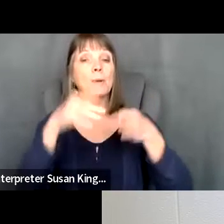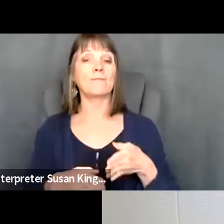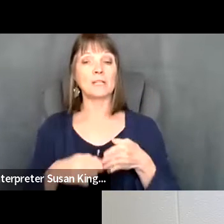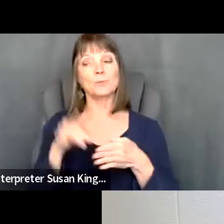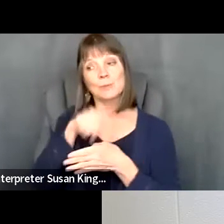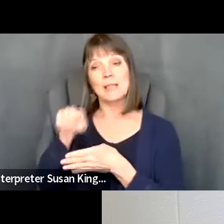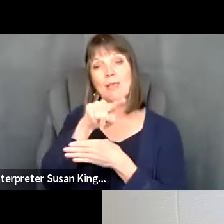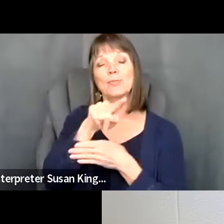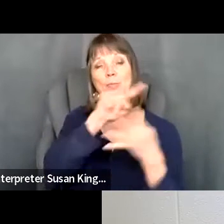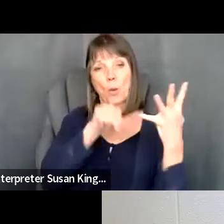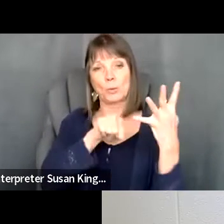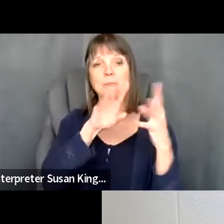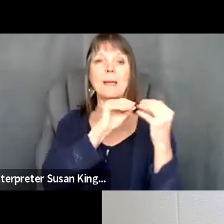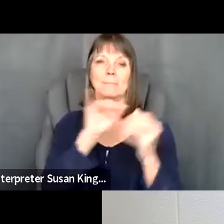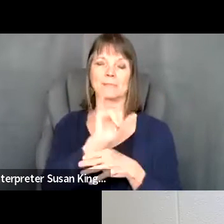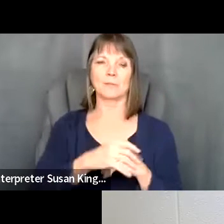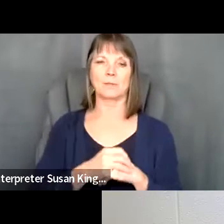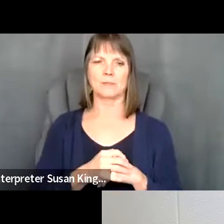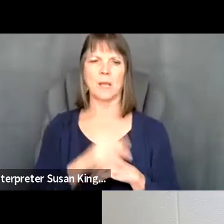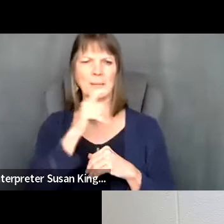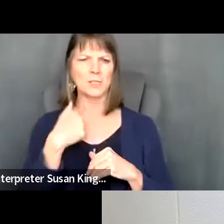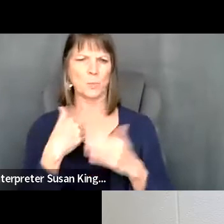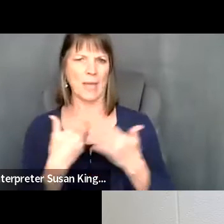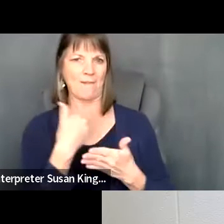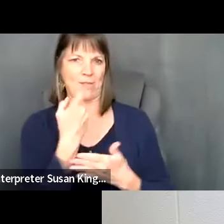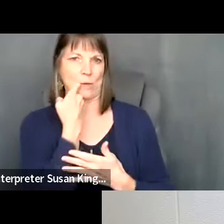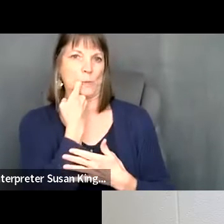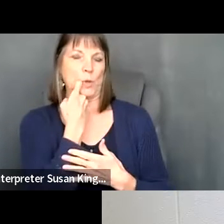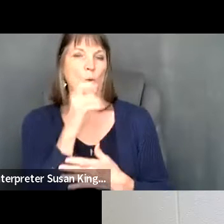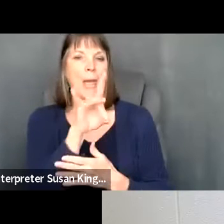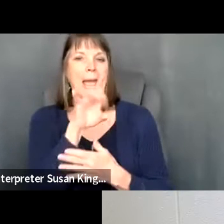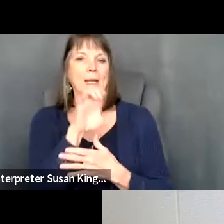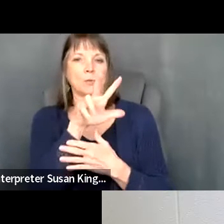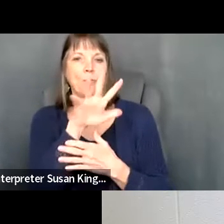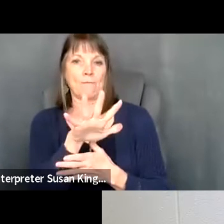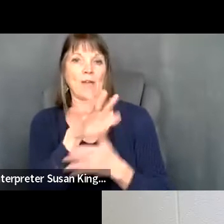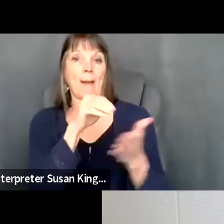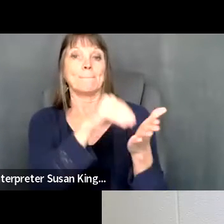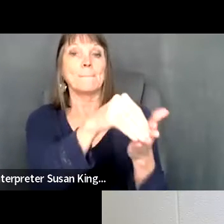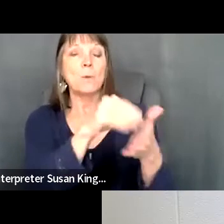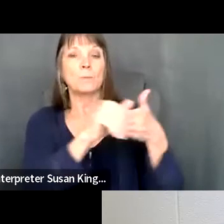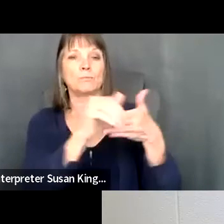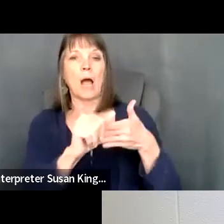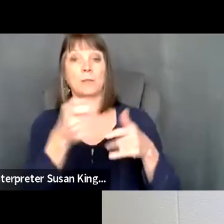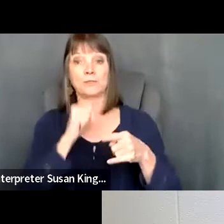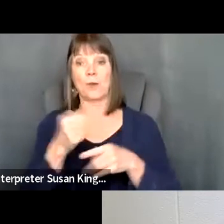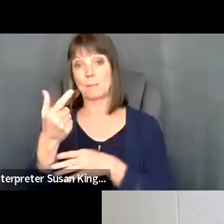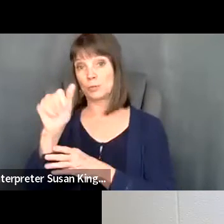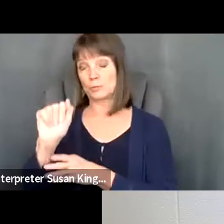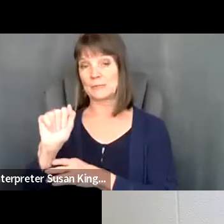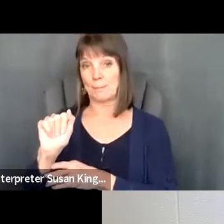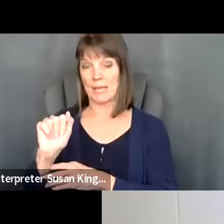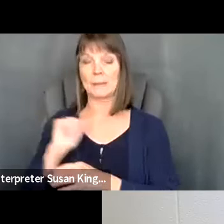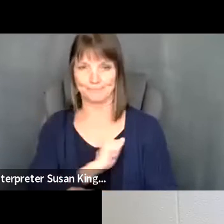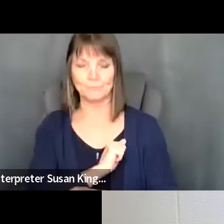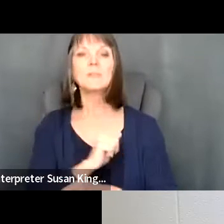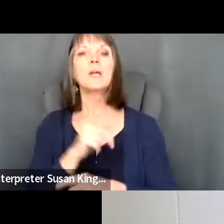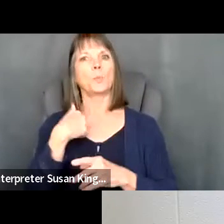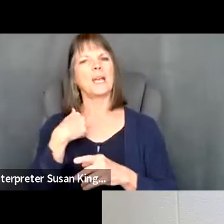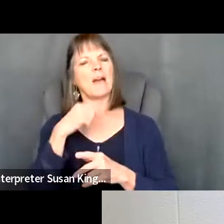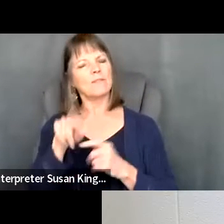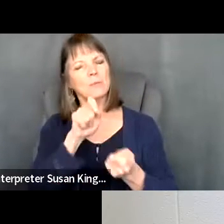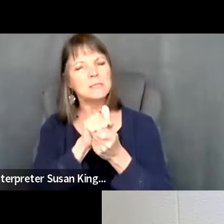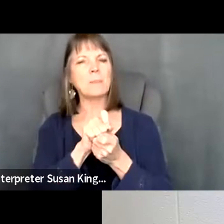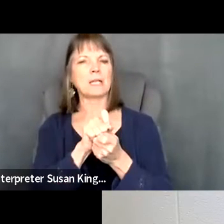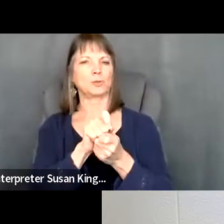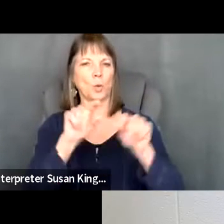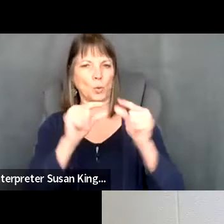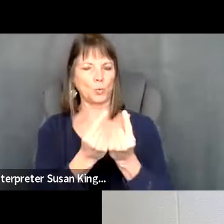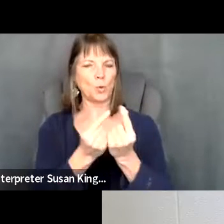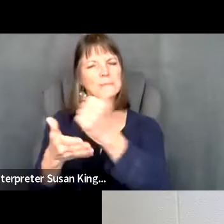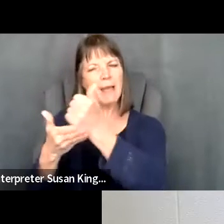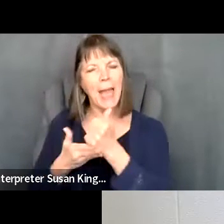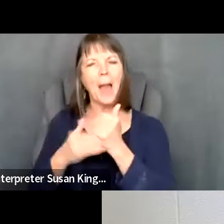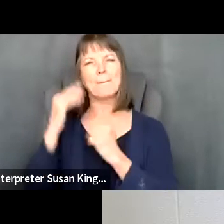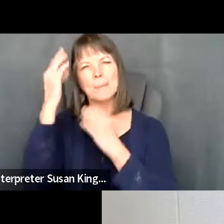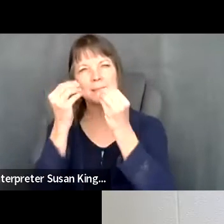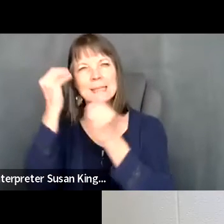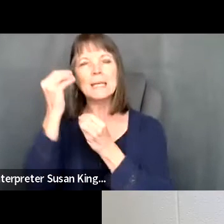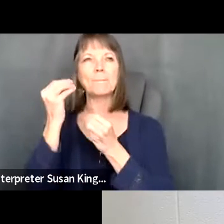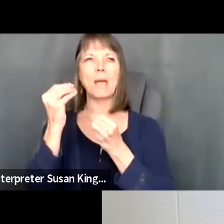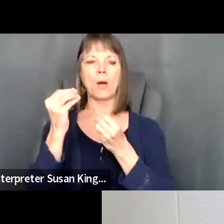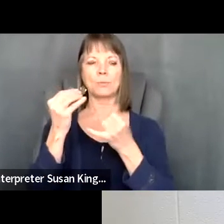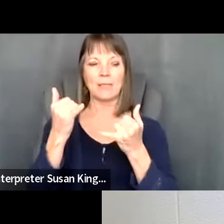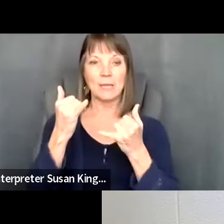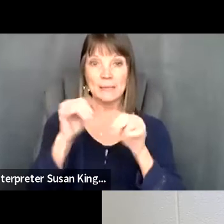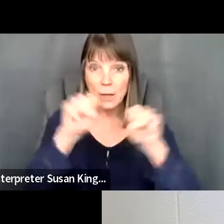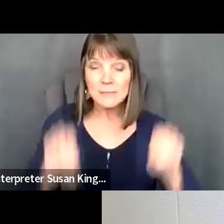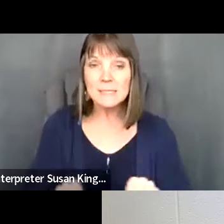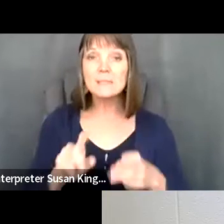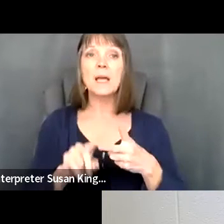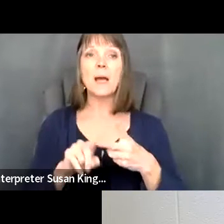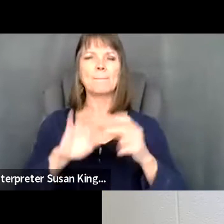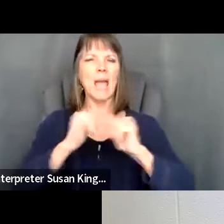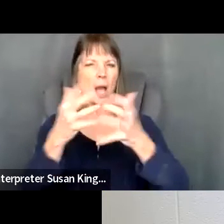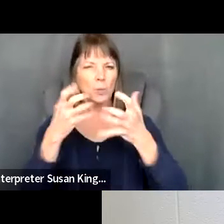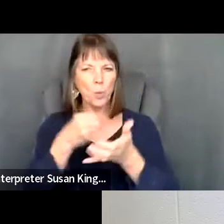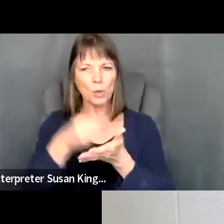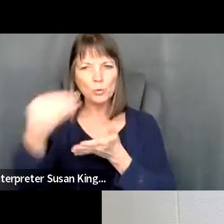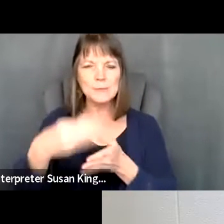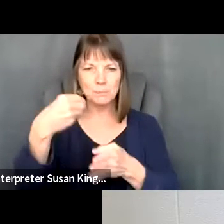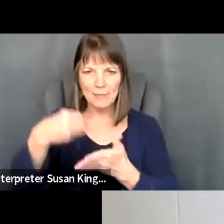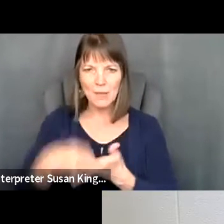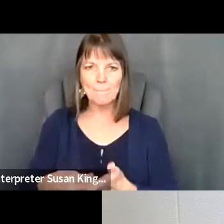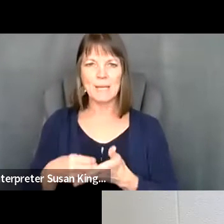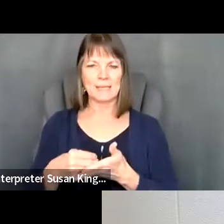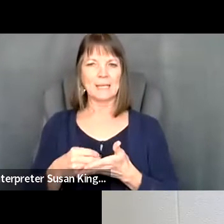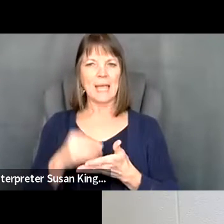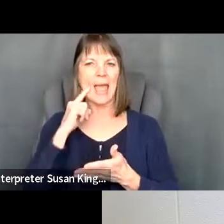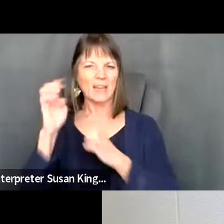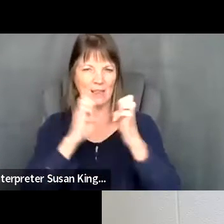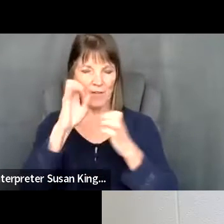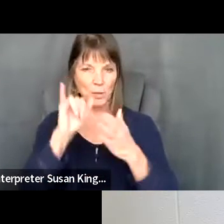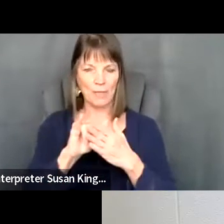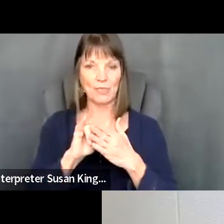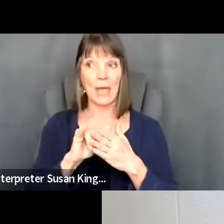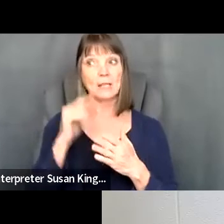Kelly Crosbie: And because we've got this new eight hundred and thirty five million dollars. From the General Assembly. We've convened some very specialized advisory groups to help us think about the analysis of the system. How we intend to spend our dollars and evaluate the spend of those dollars. And and hopefully, the very positive outcomes